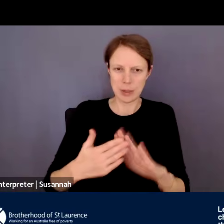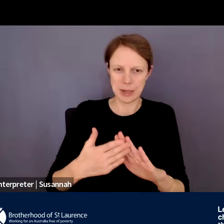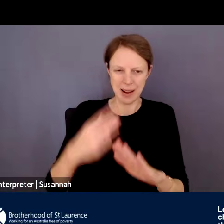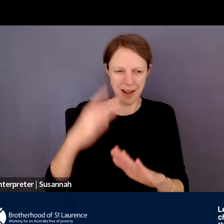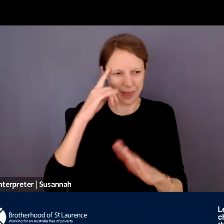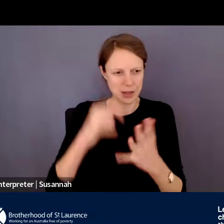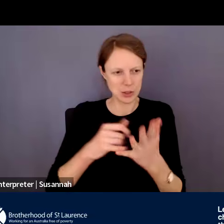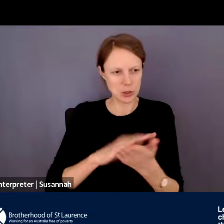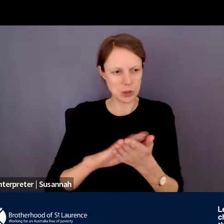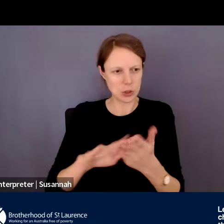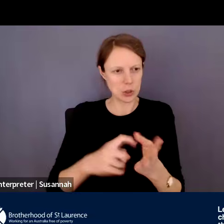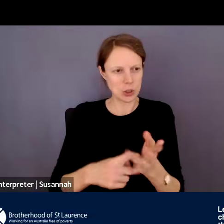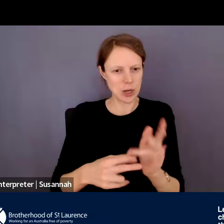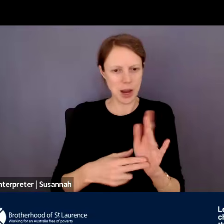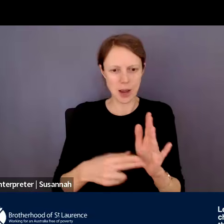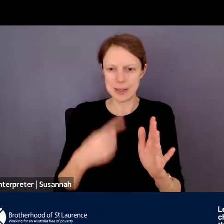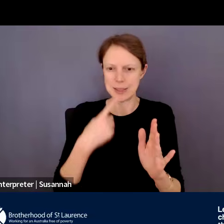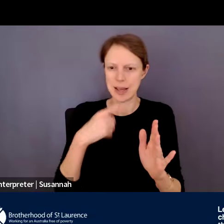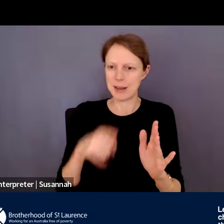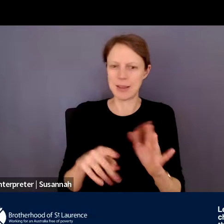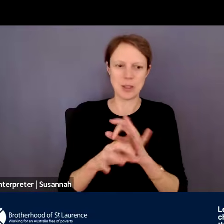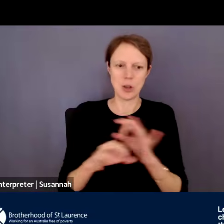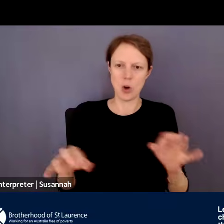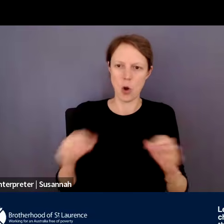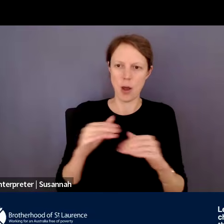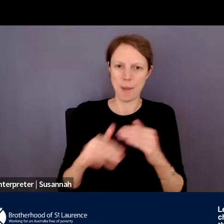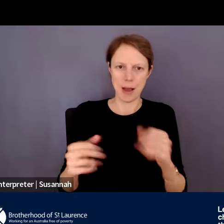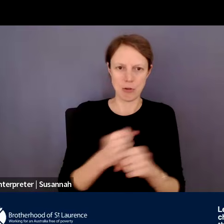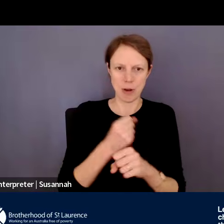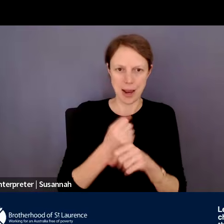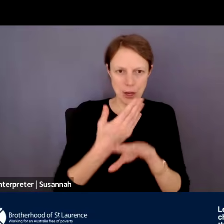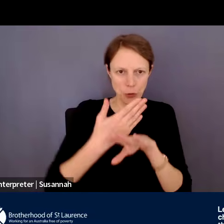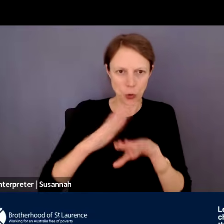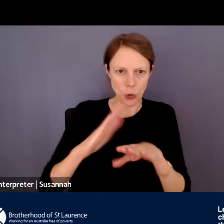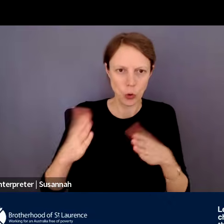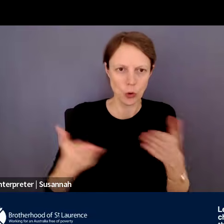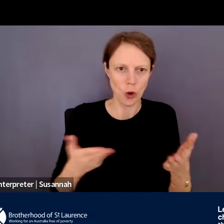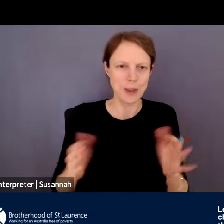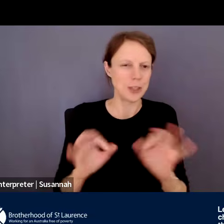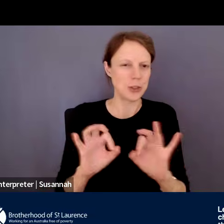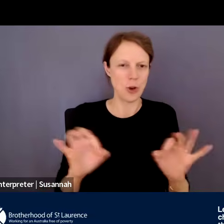mentioned it's not around, kind of, creating a new service but rather strengthening the connection,